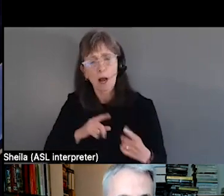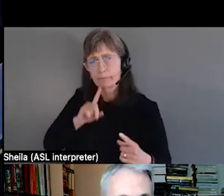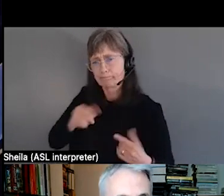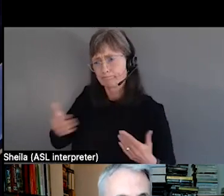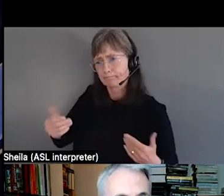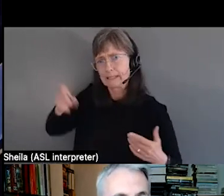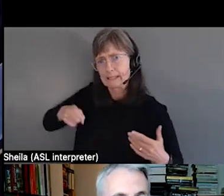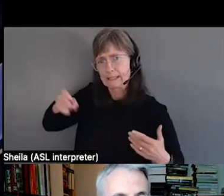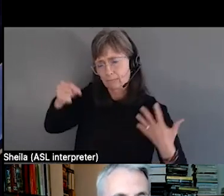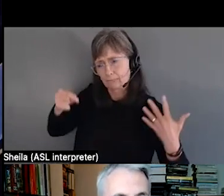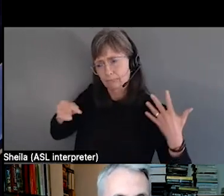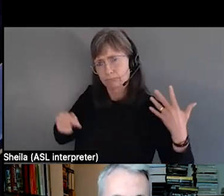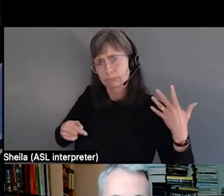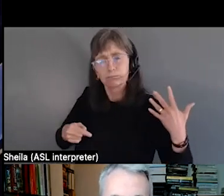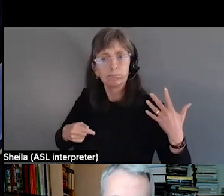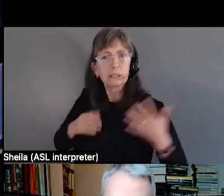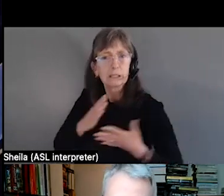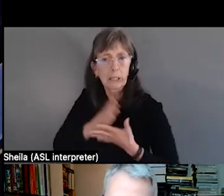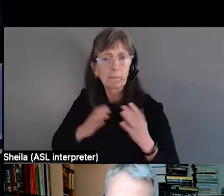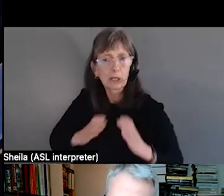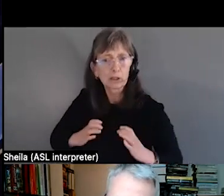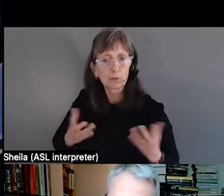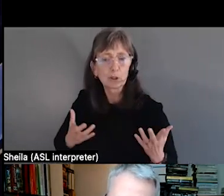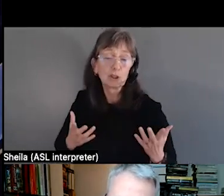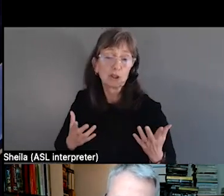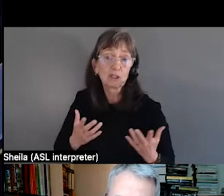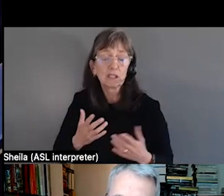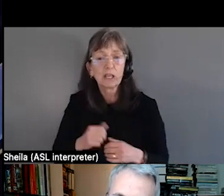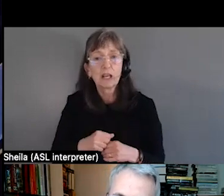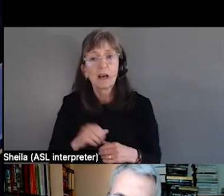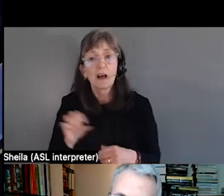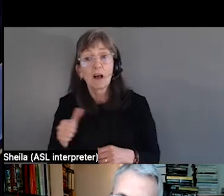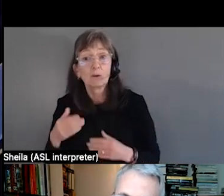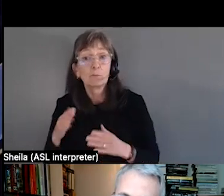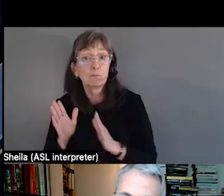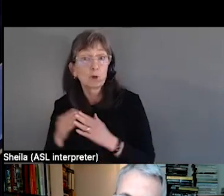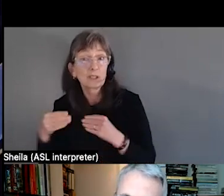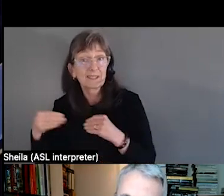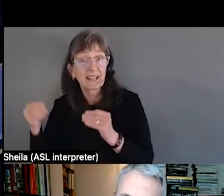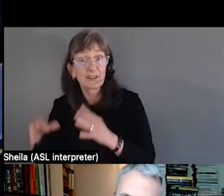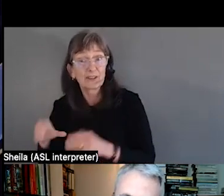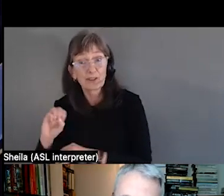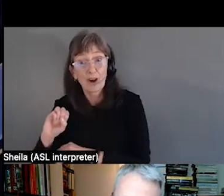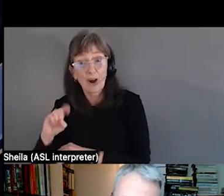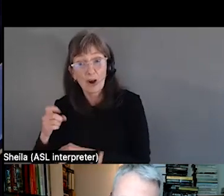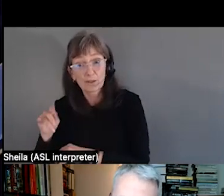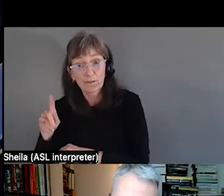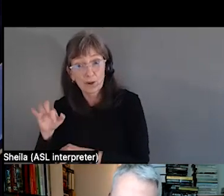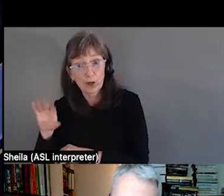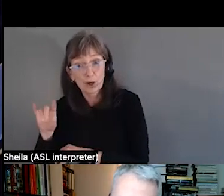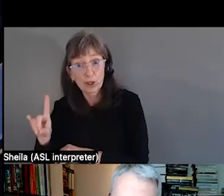certainly colleagues, booksellers in Oxford have to deal with dons from Oxford University who do